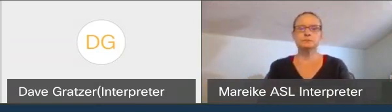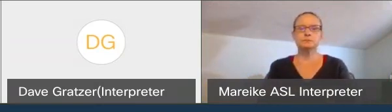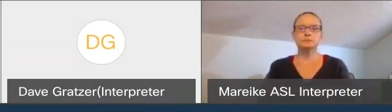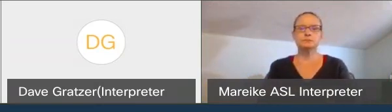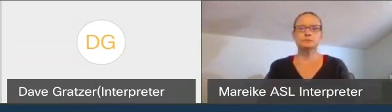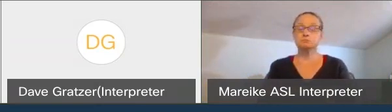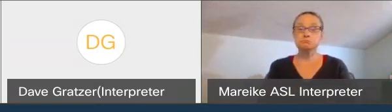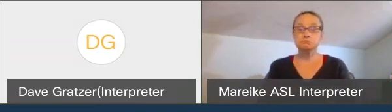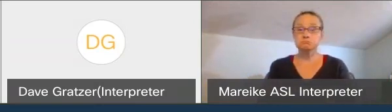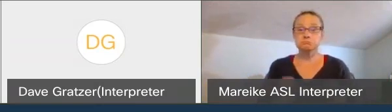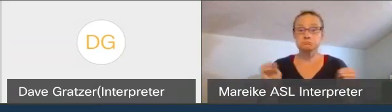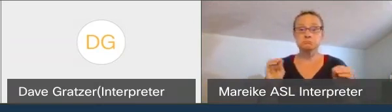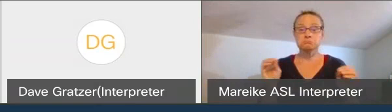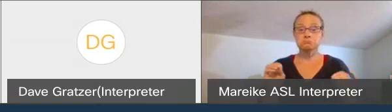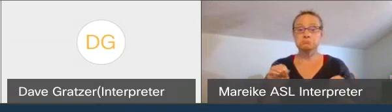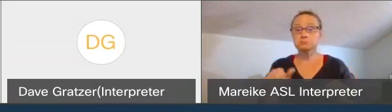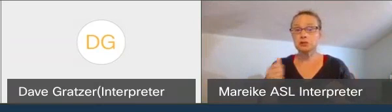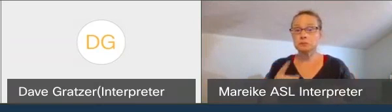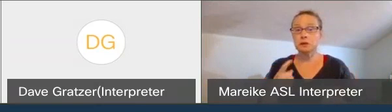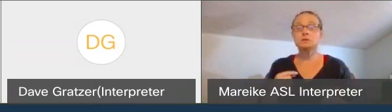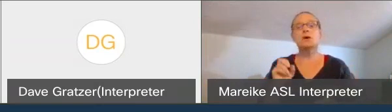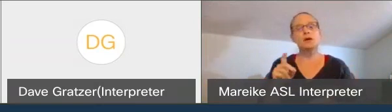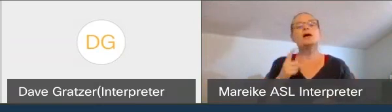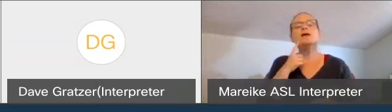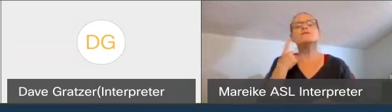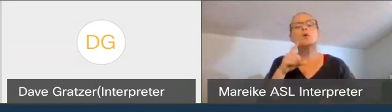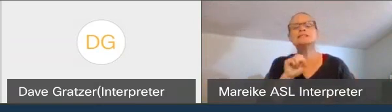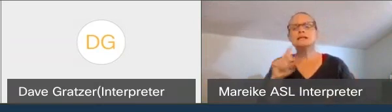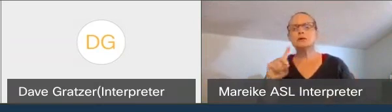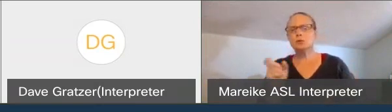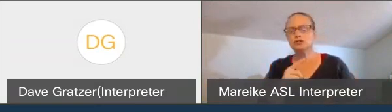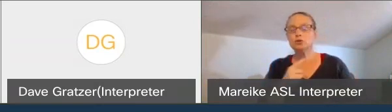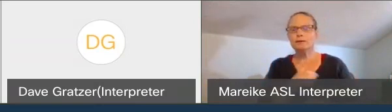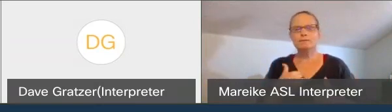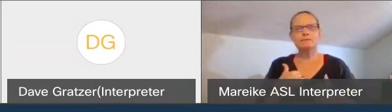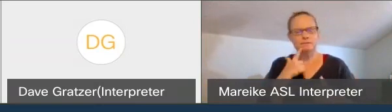Okay. So, um, so San-- this is for San Diego, we have a--a--a quite a few questions